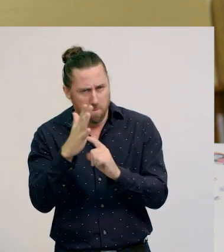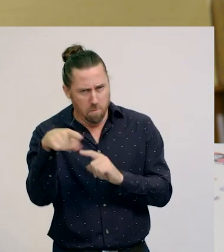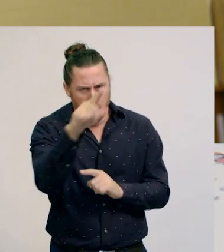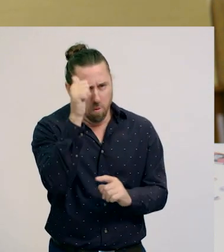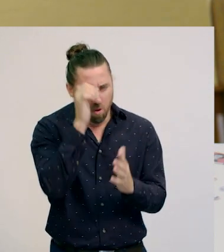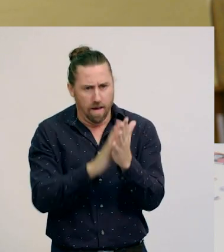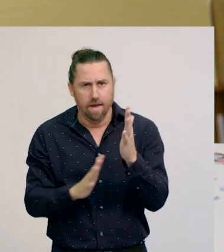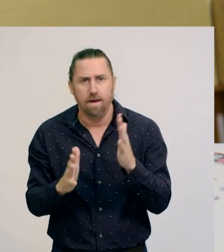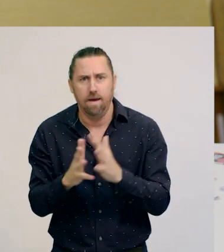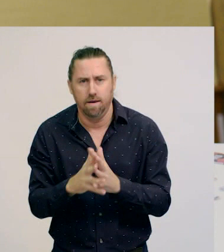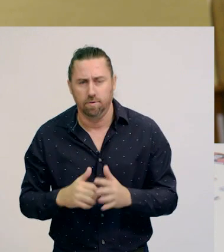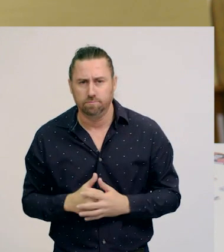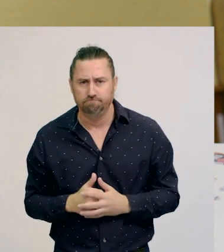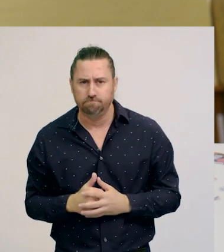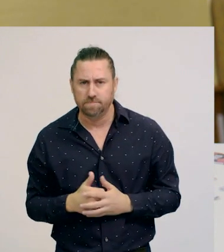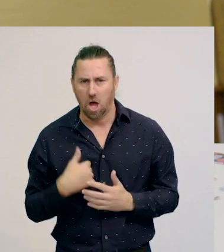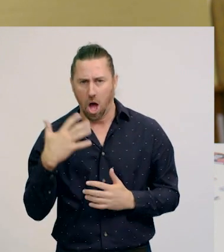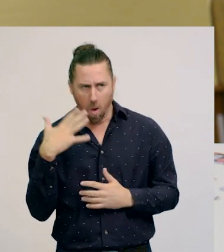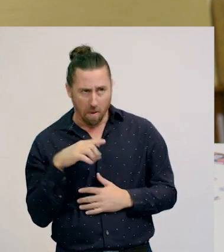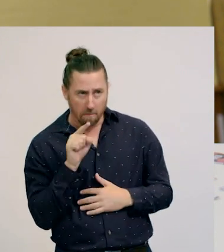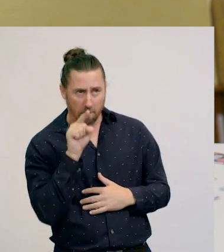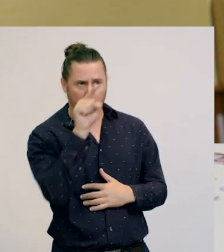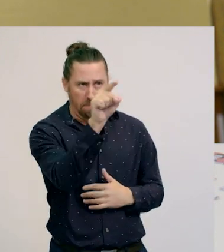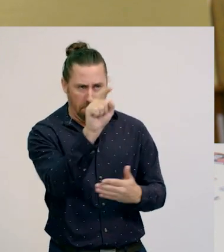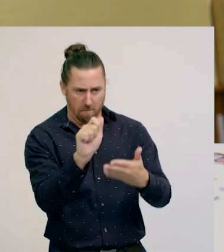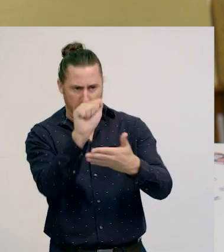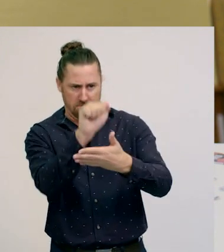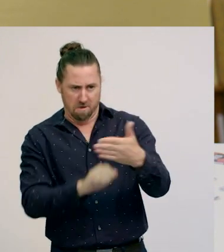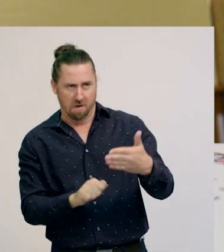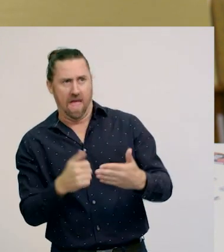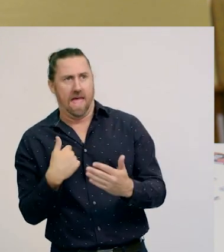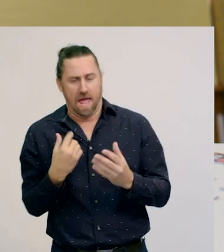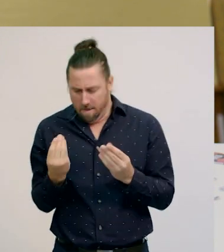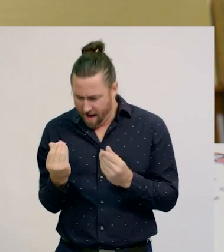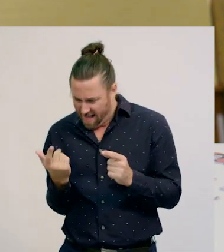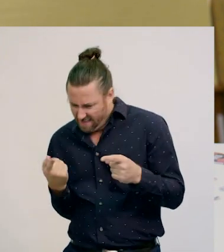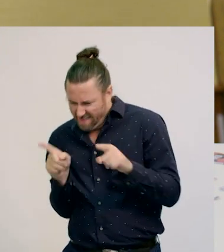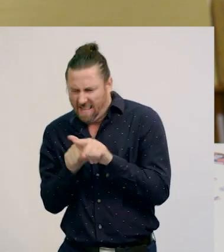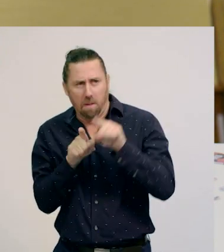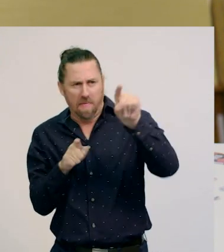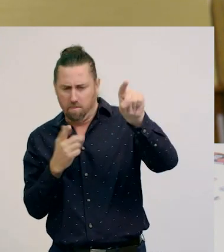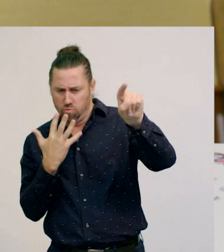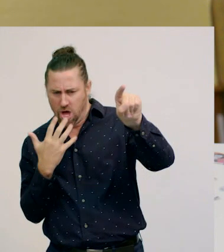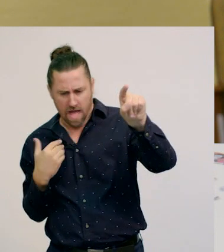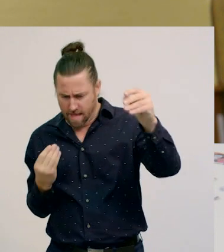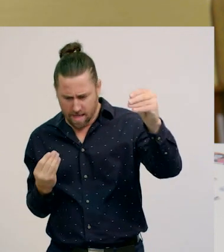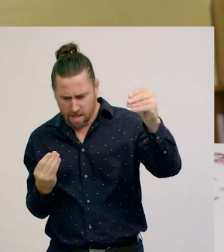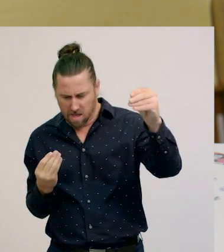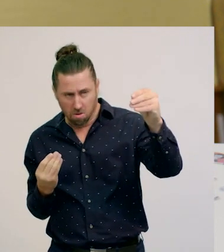If we can't pay for things in exact money when we go shopping, we receive change.